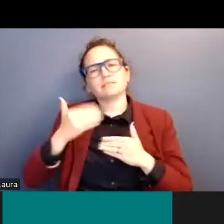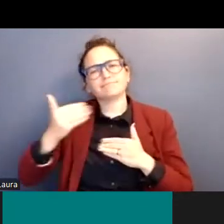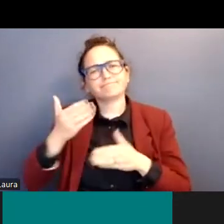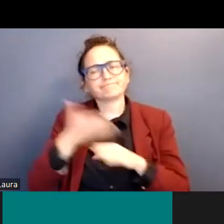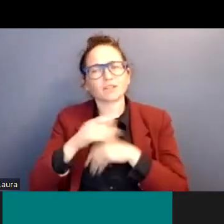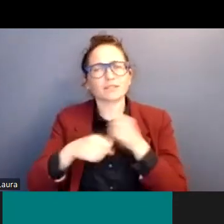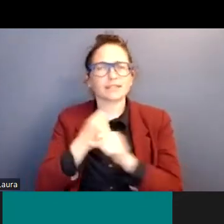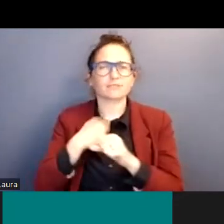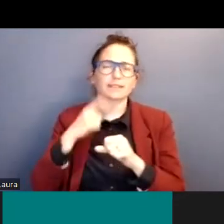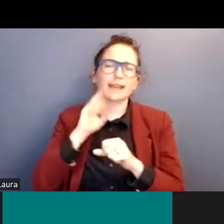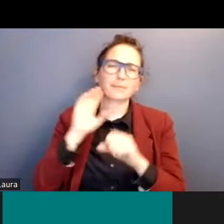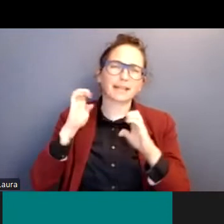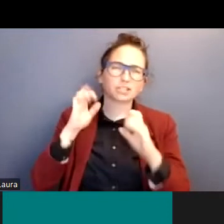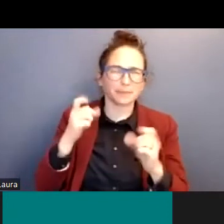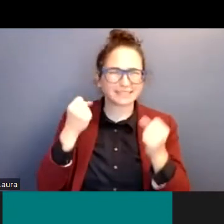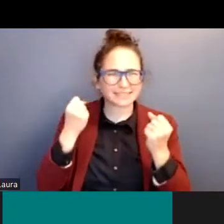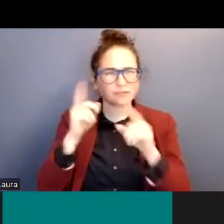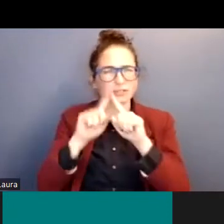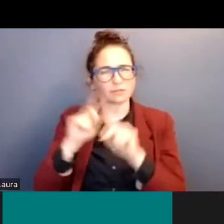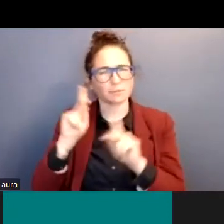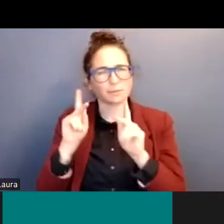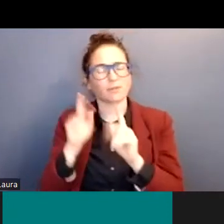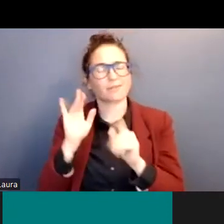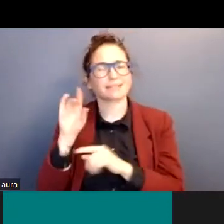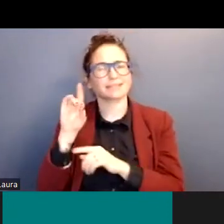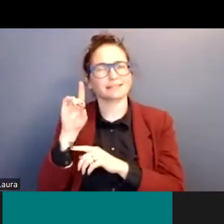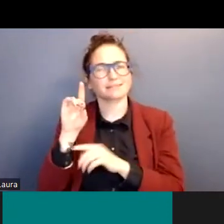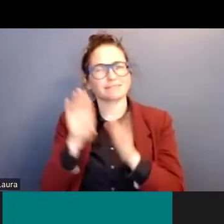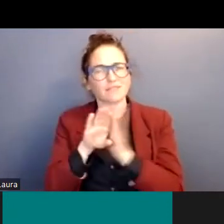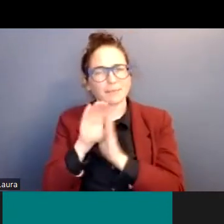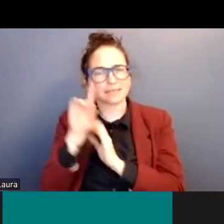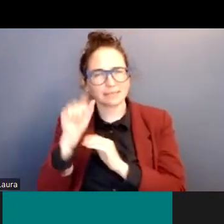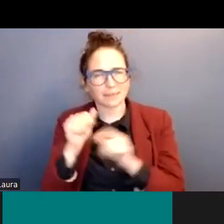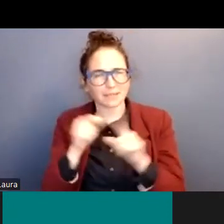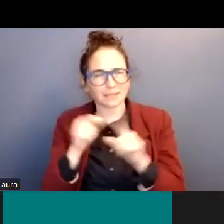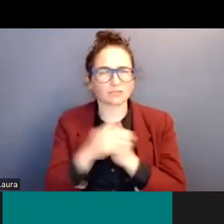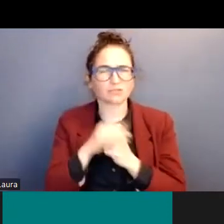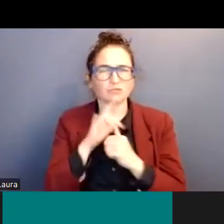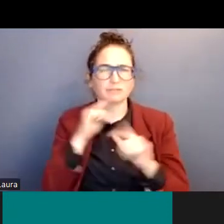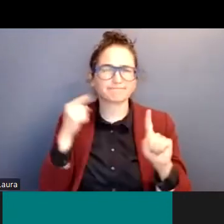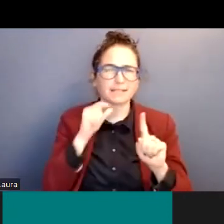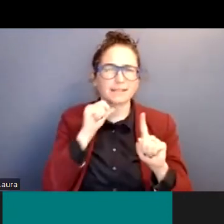in the developmental disability field, the number one targets of non-voluntary and involuntary